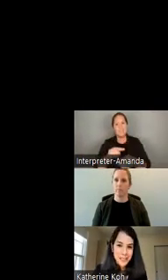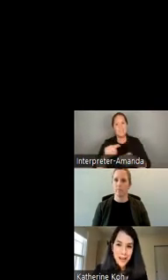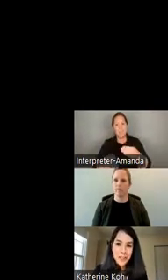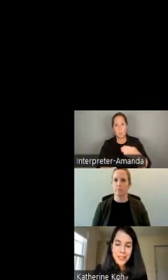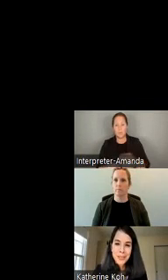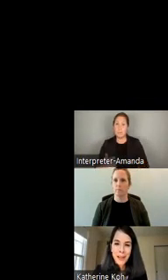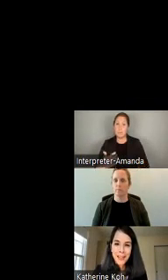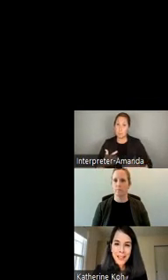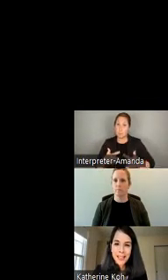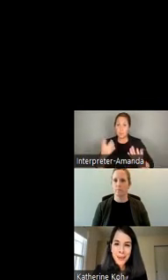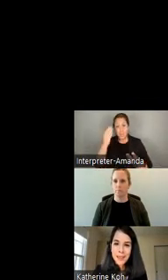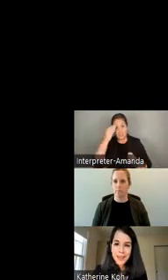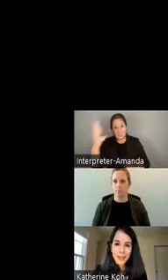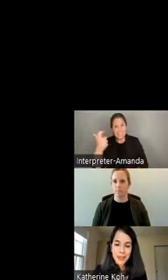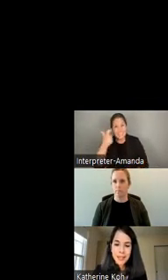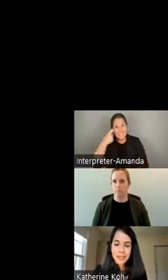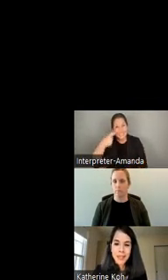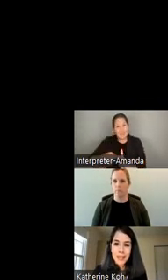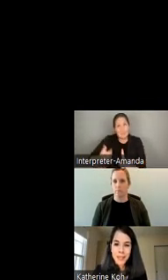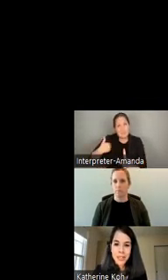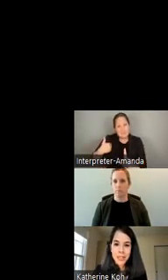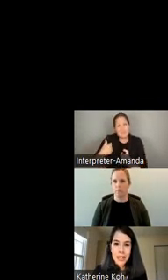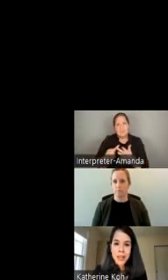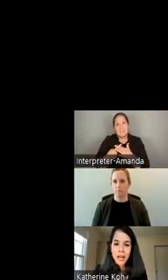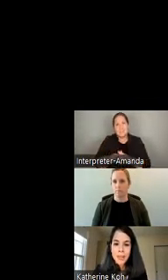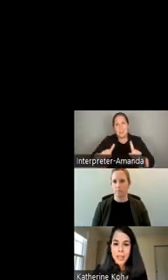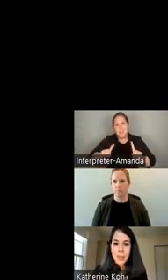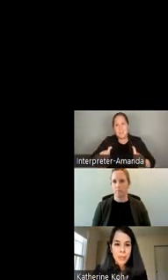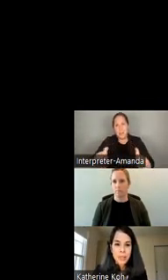launched this pilot last month it's going to be a six-month intervention and then we hope to